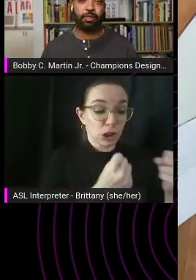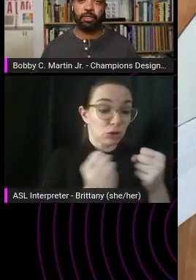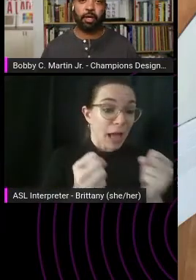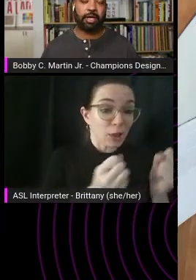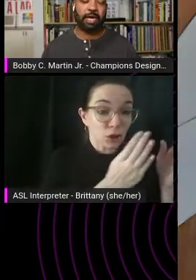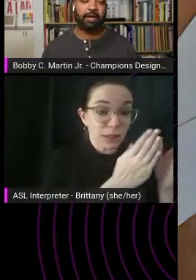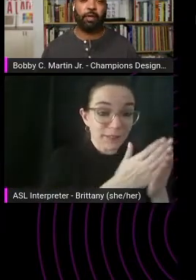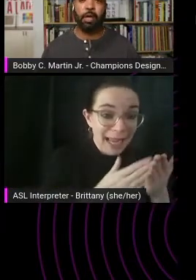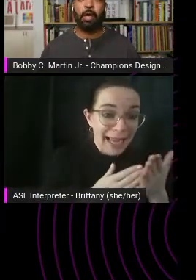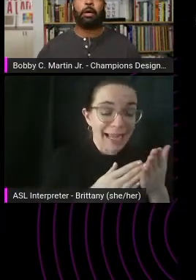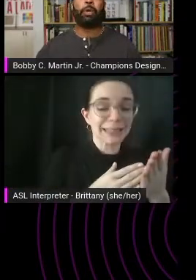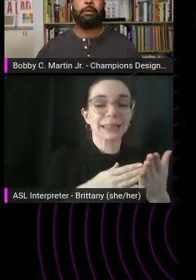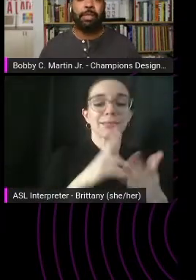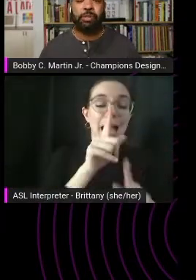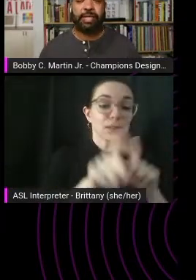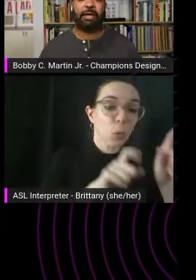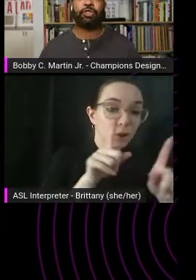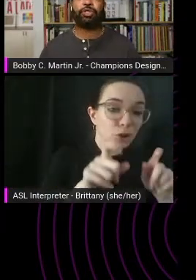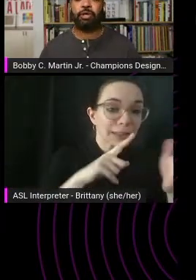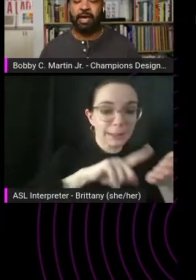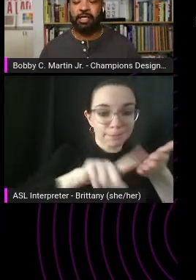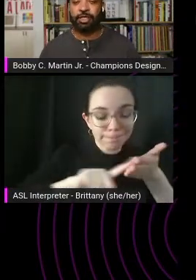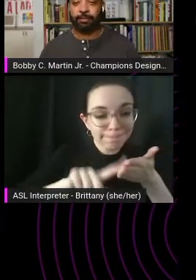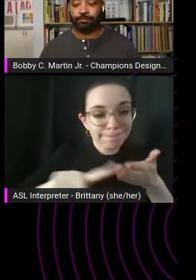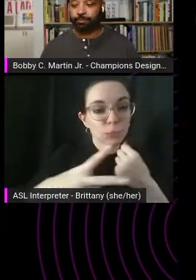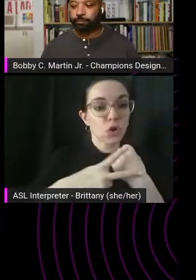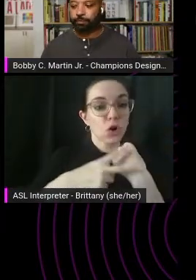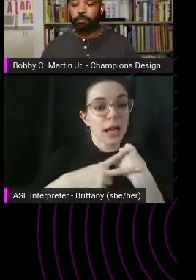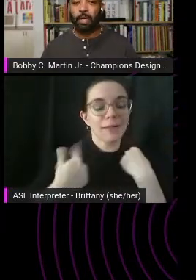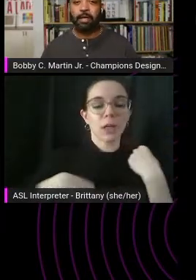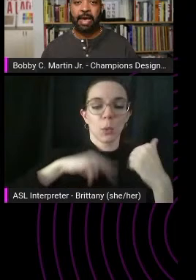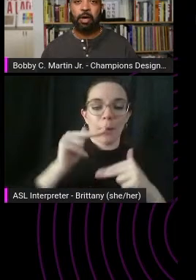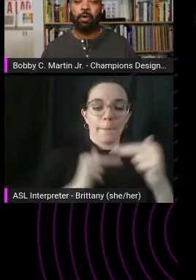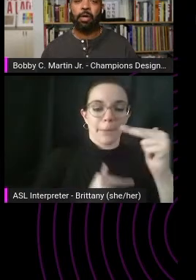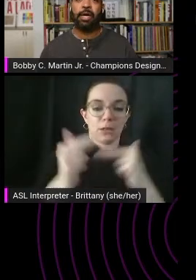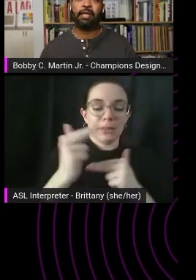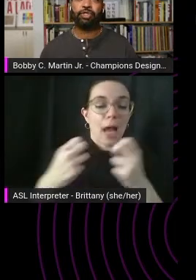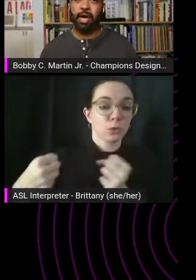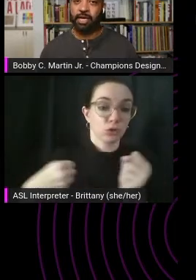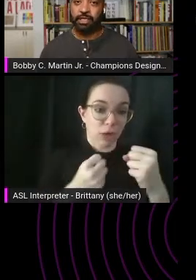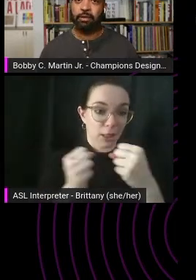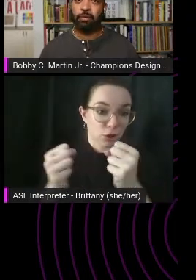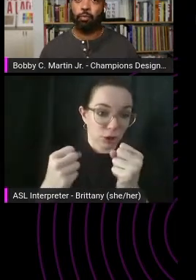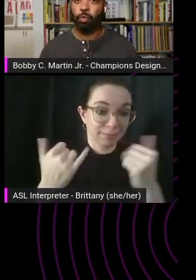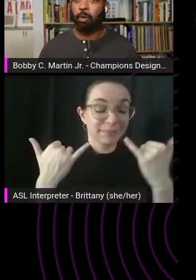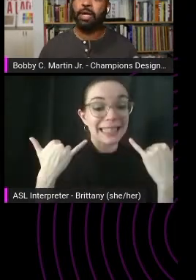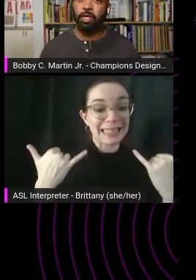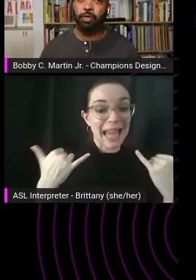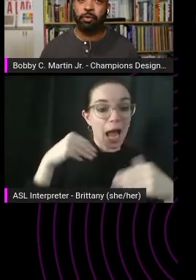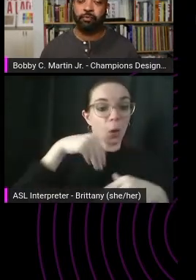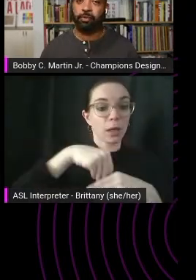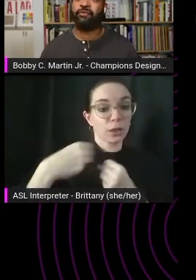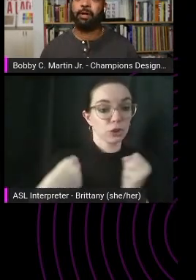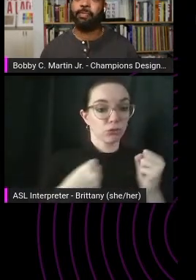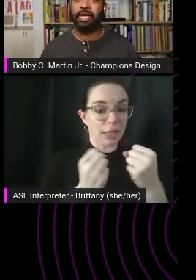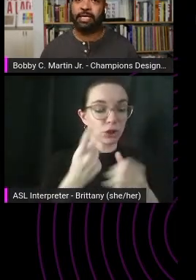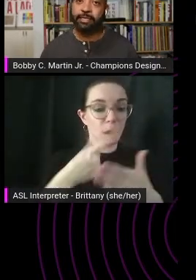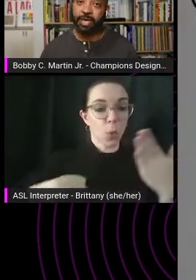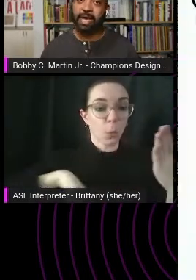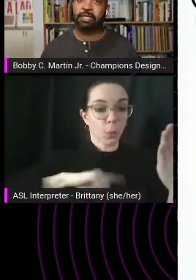into the archive, we built out strategy. Now, in the strategy, what we knew from the very beginning is we had